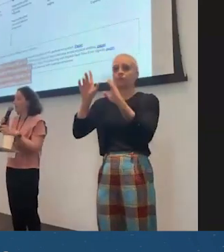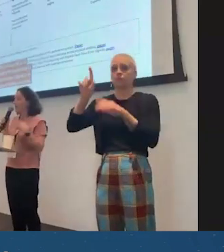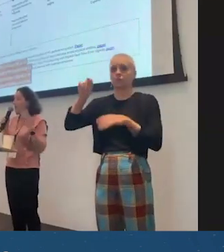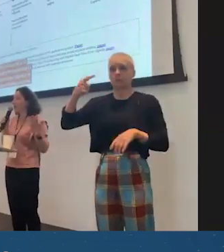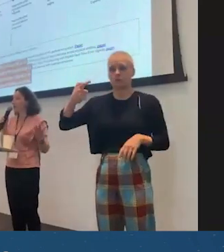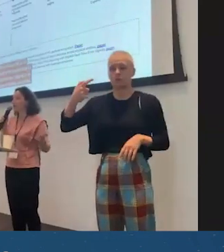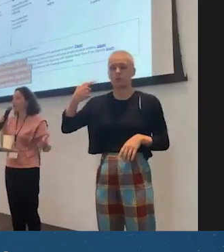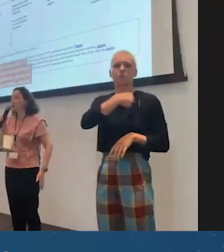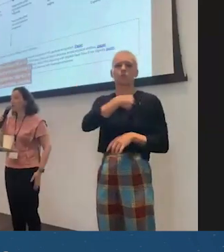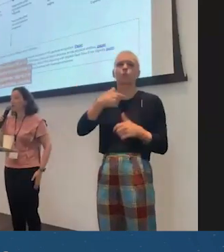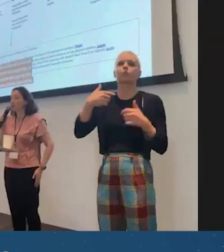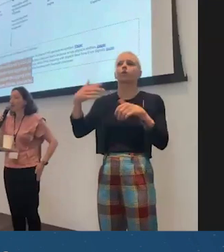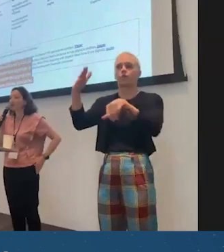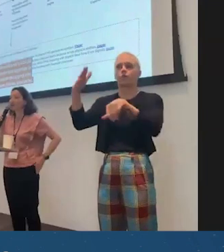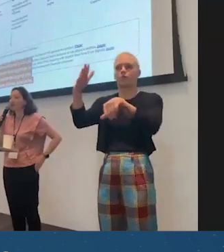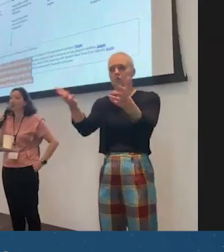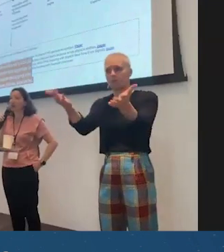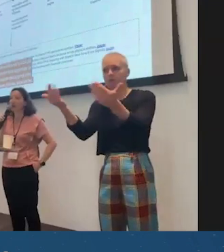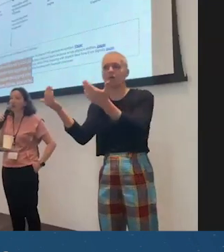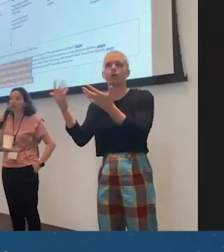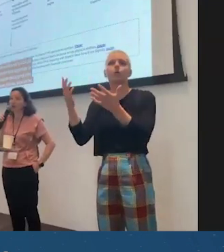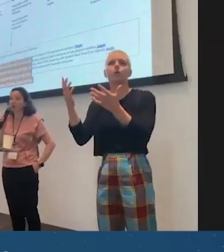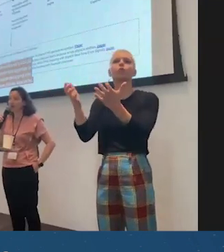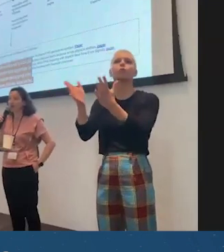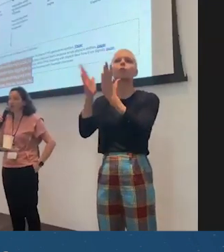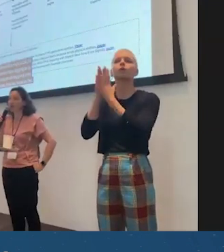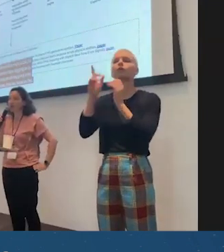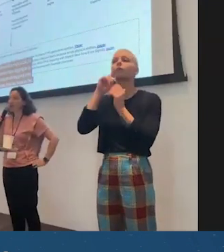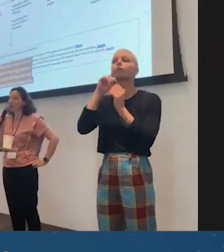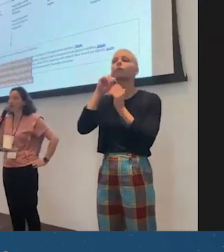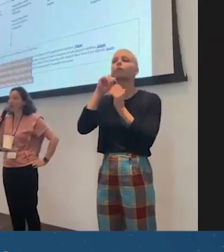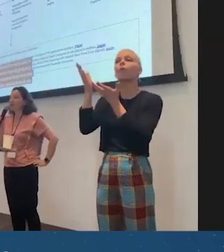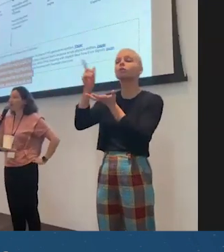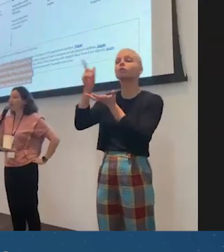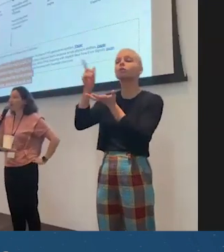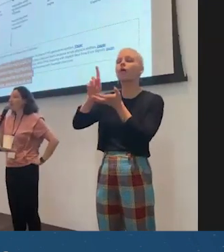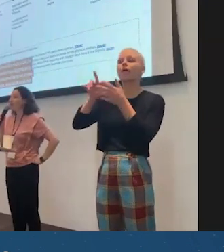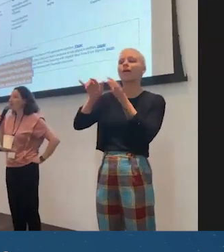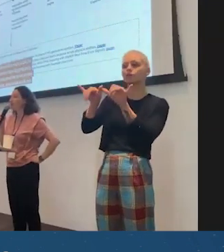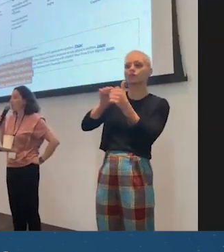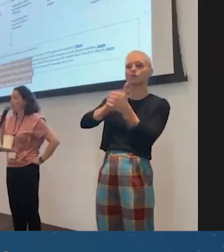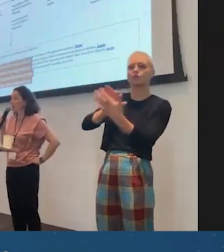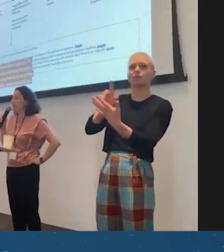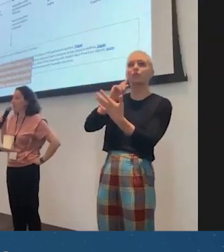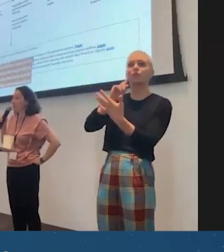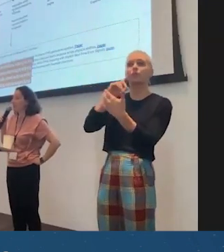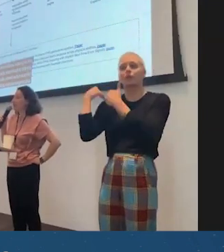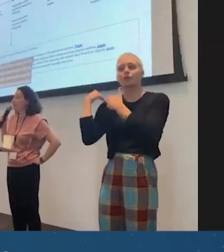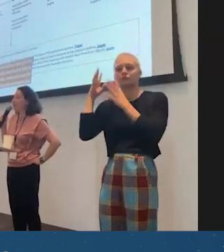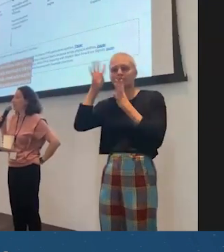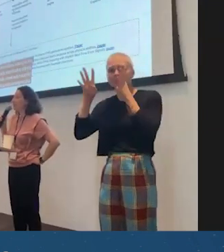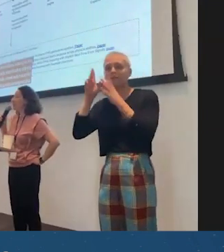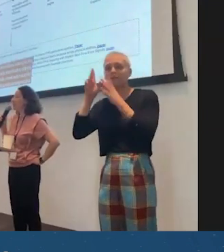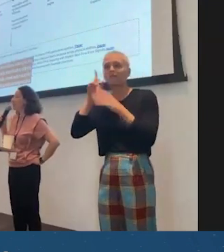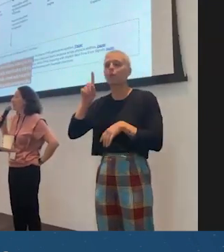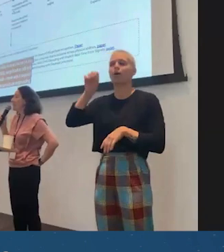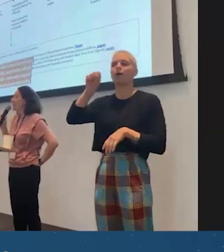there was a request for proposals on engineering approaches to responsible innovation for surface EMG interface design.